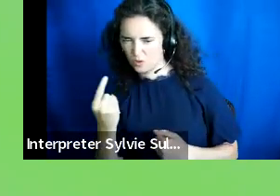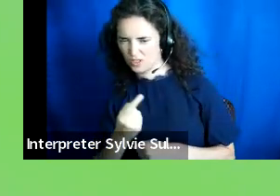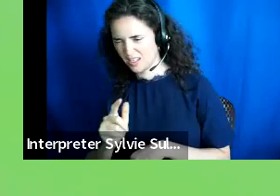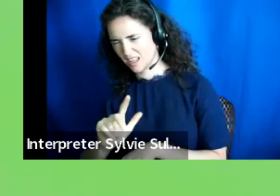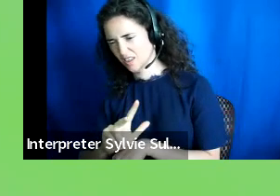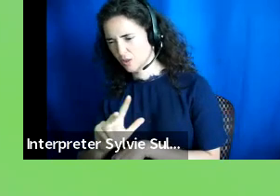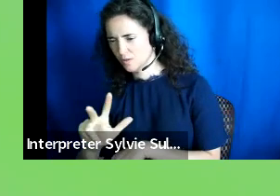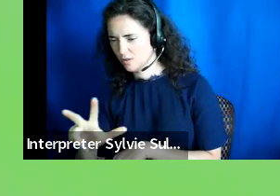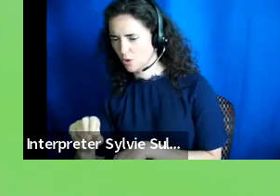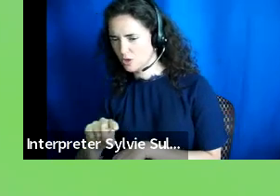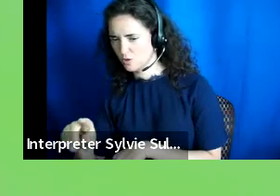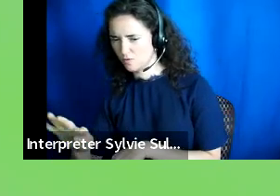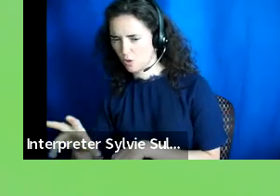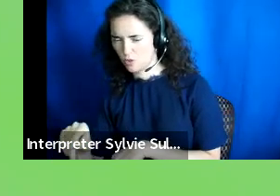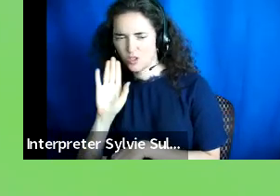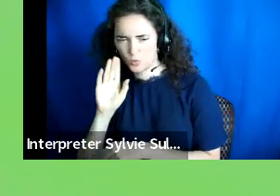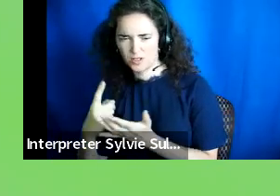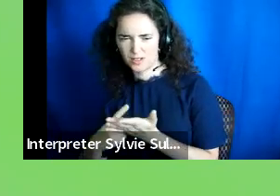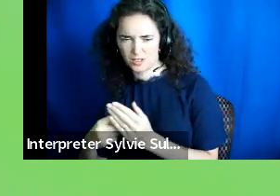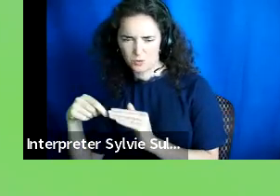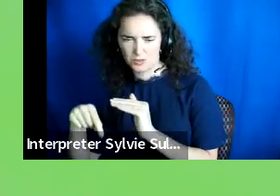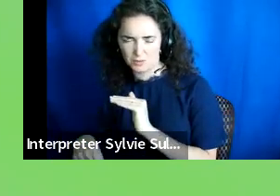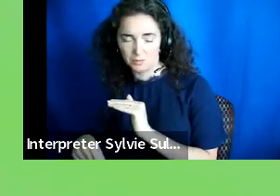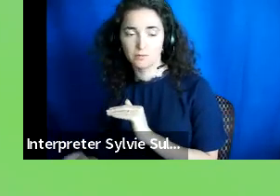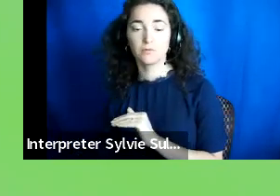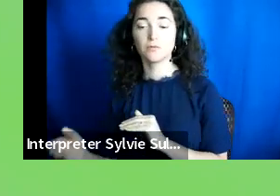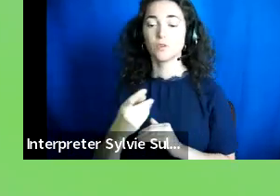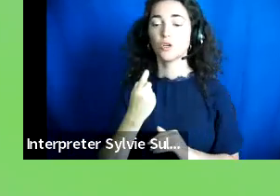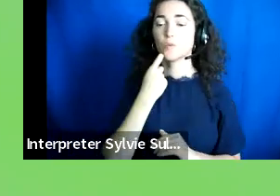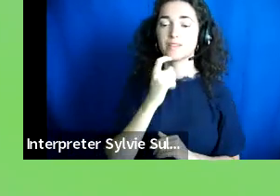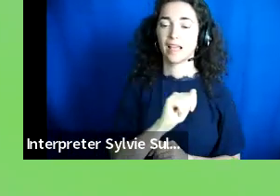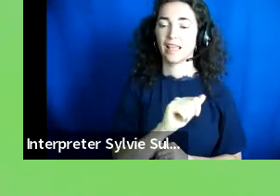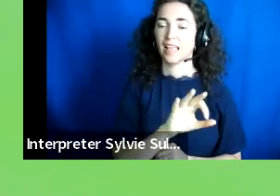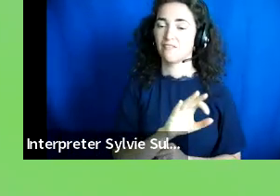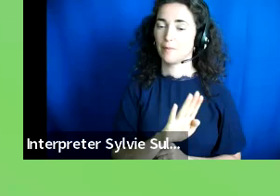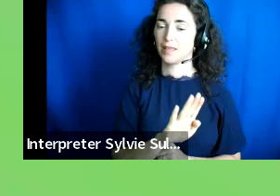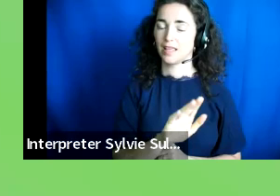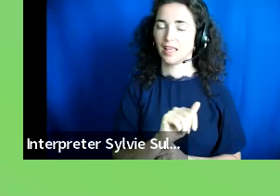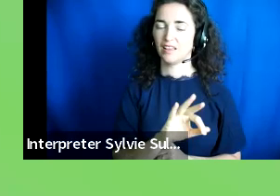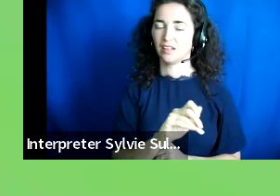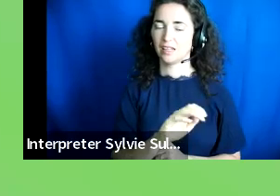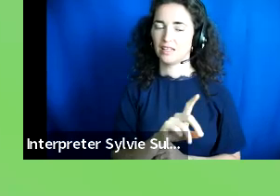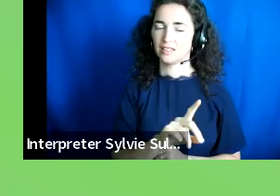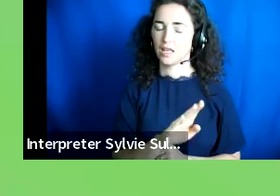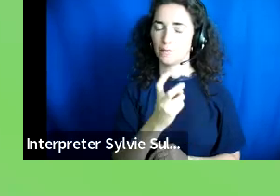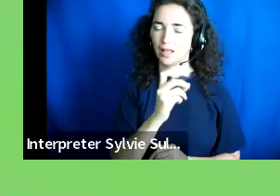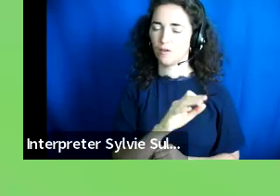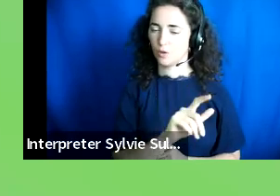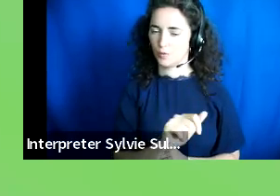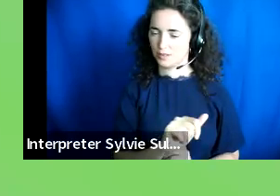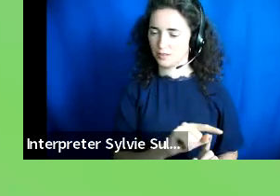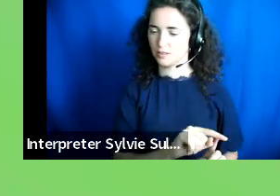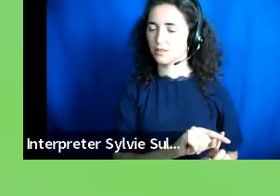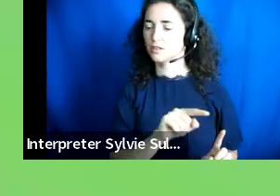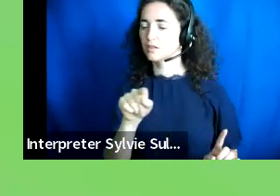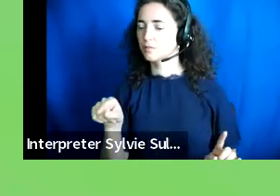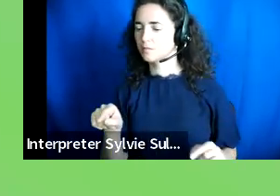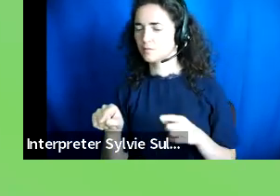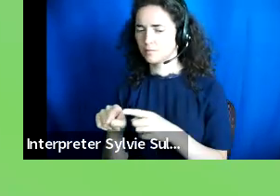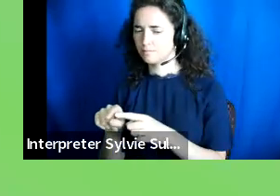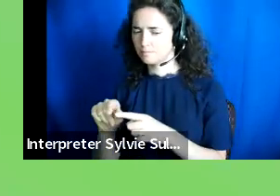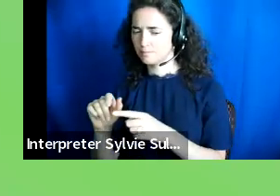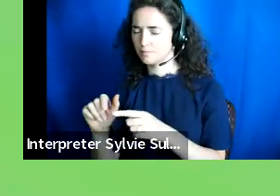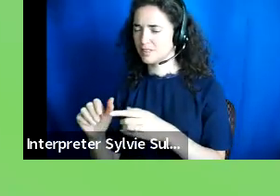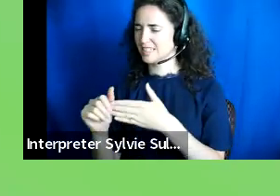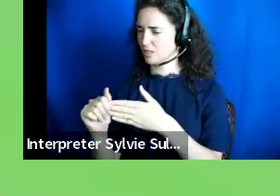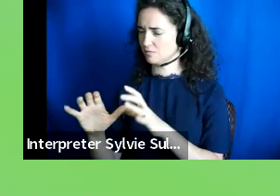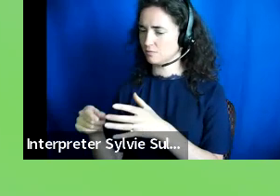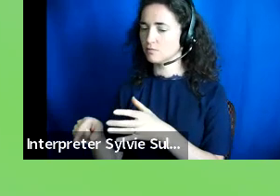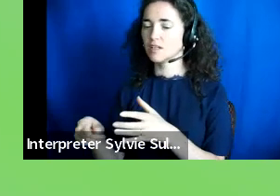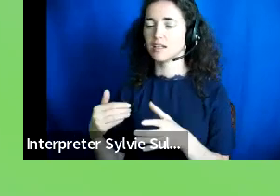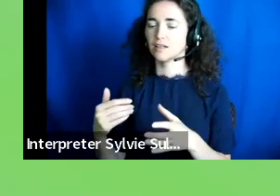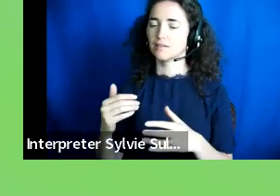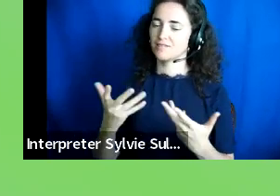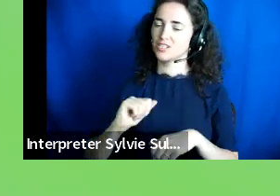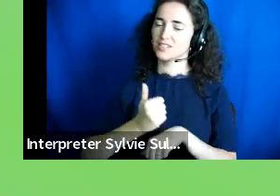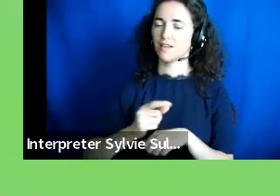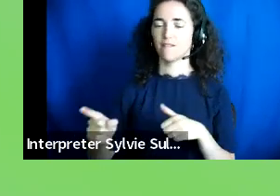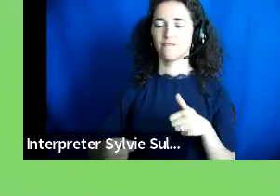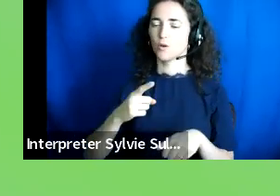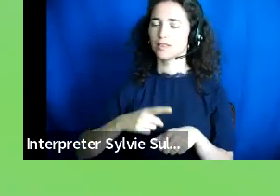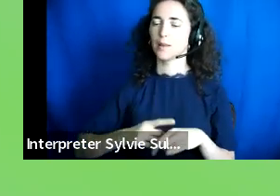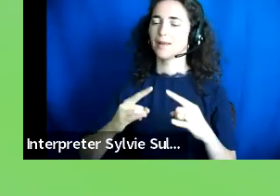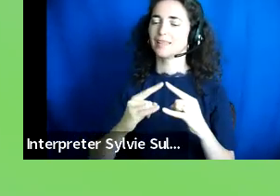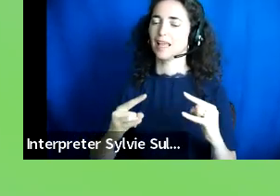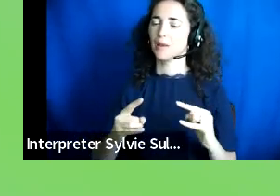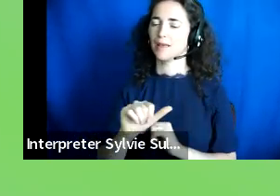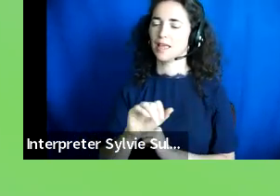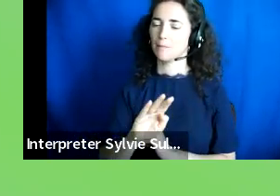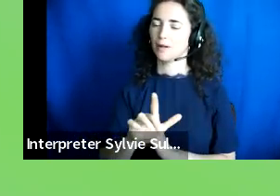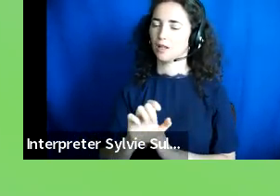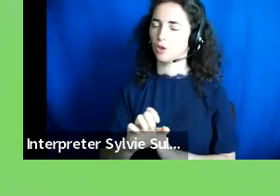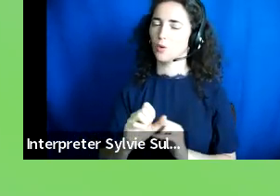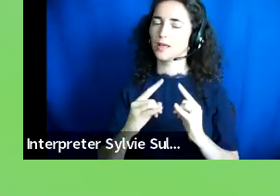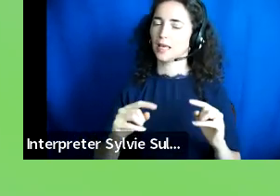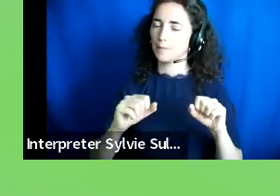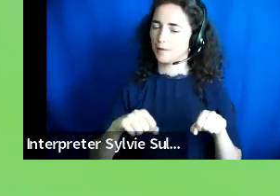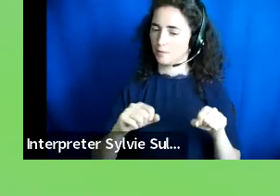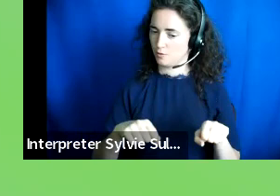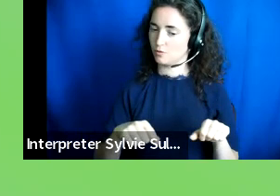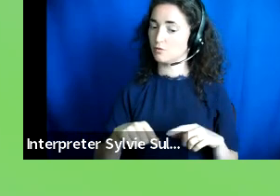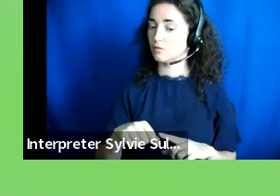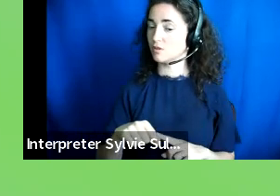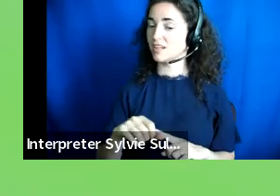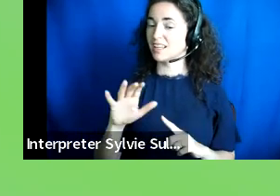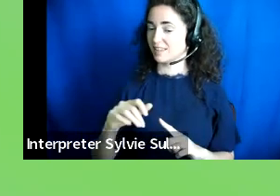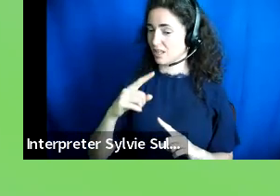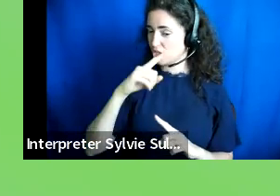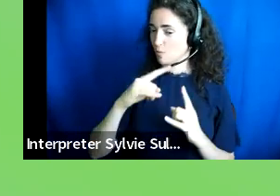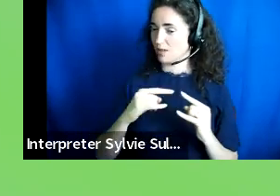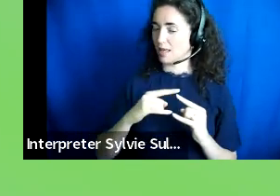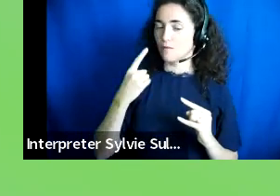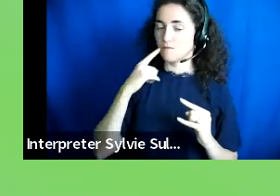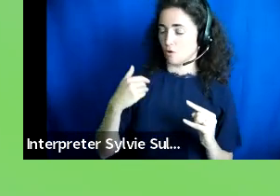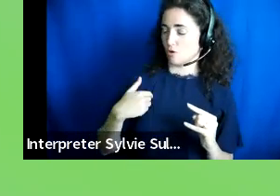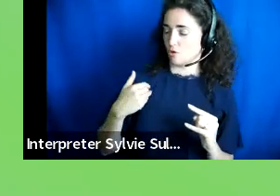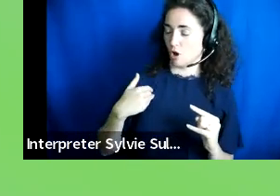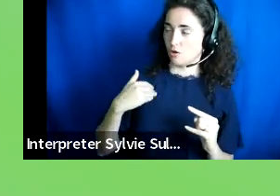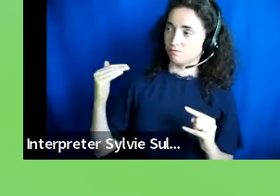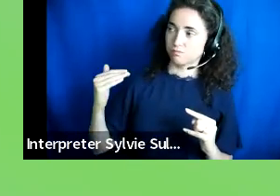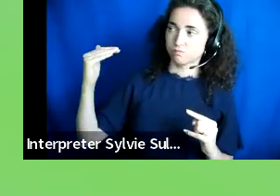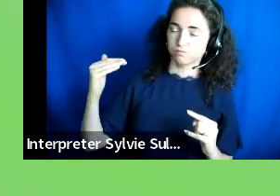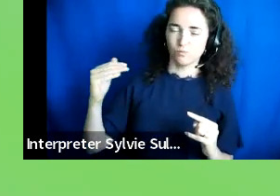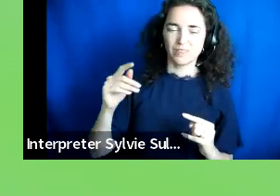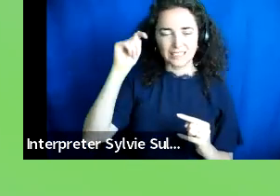The affiliated blind of Louisiana, and the new nonprofit called Line Brace, held their first ever camp able, which is a another summer, came up for transitional youth, and our blind and visually